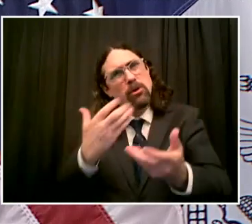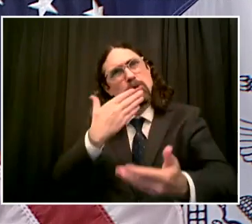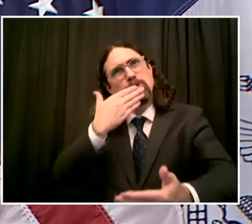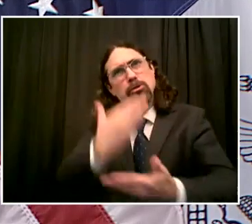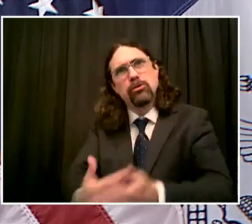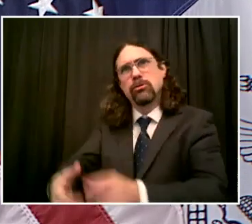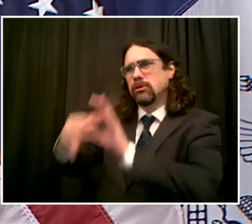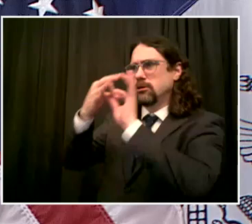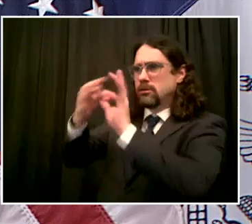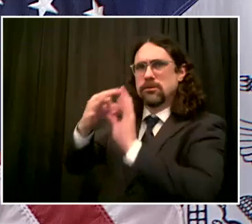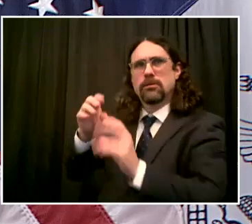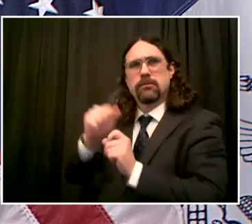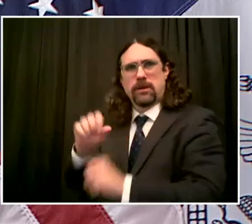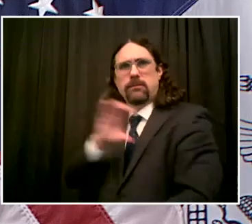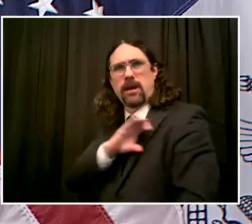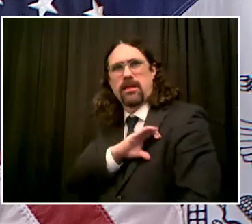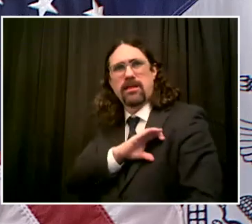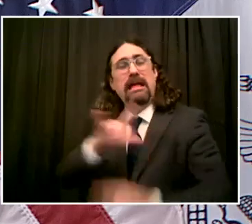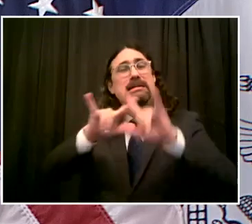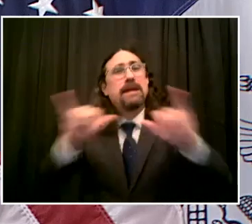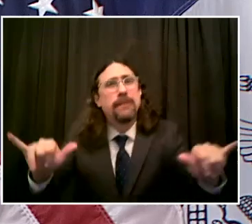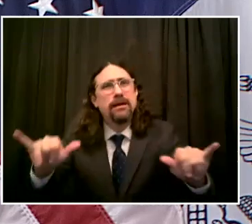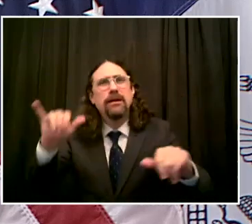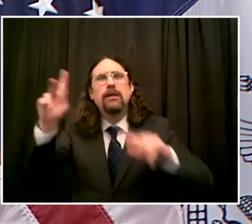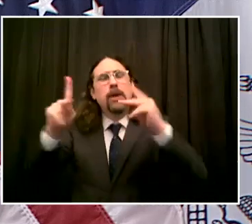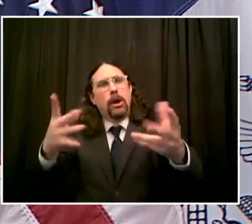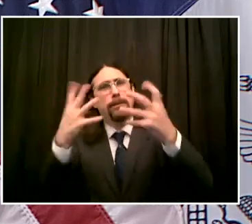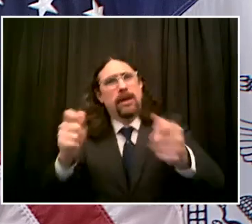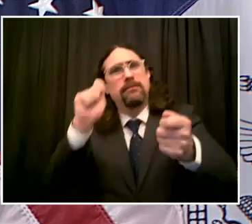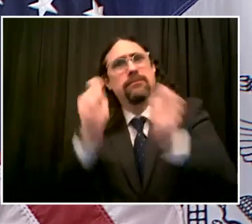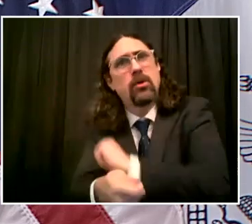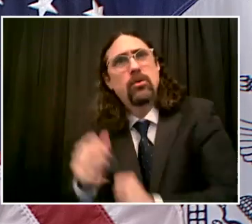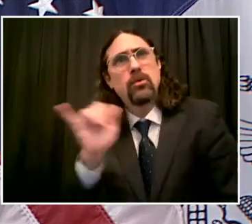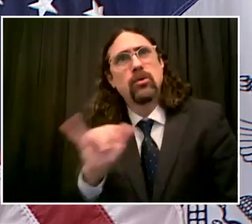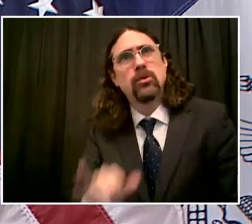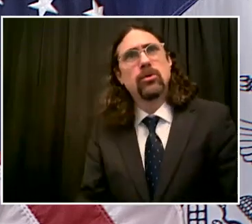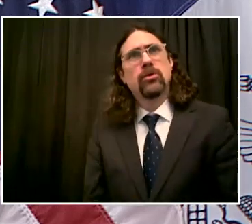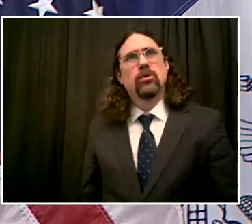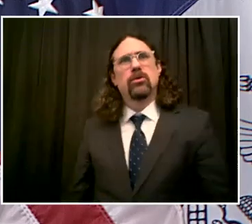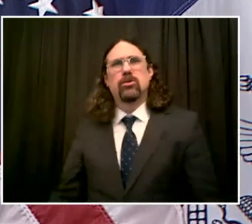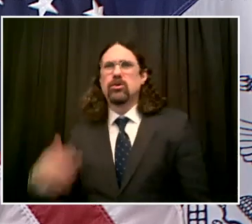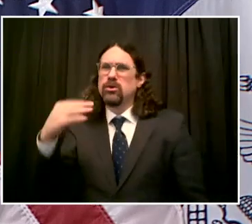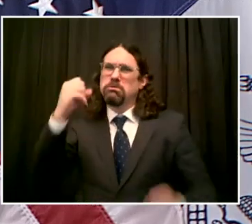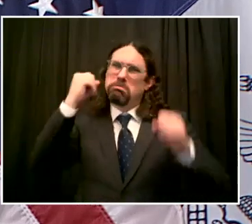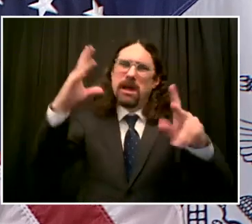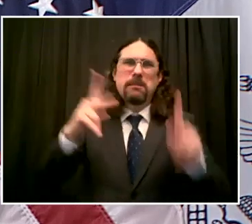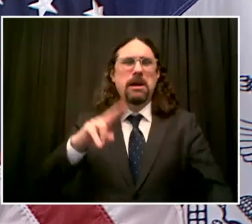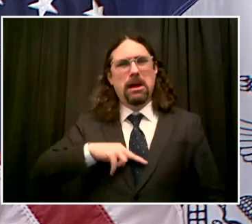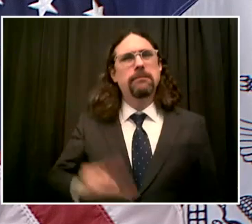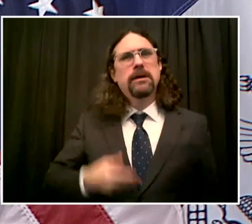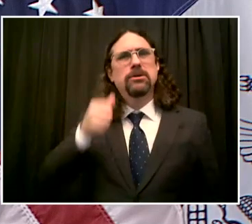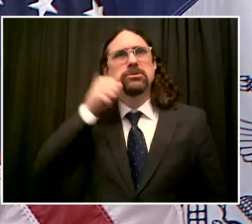AND I KNOW THAT THEY WILL WANT CHANGE.